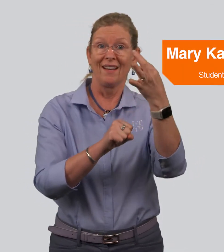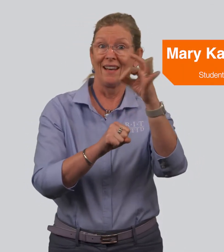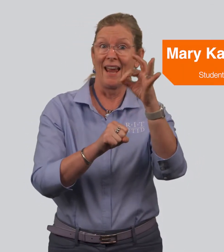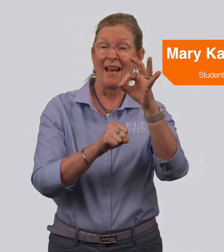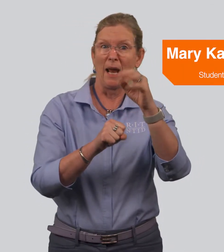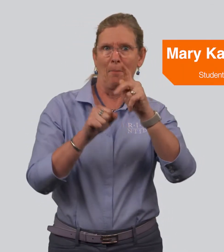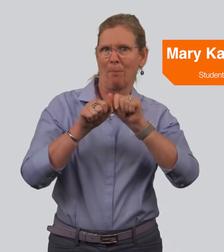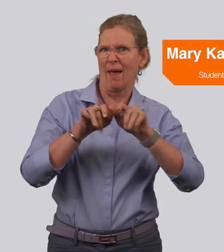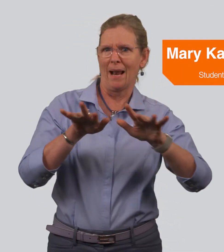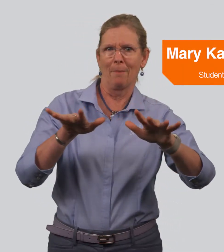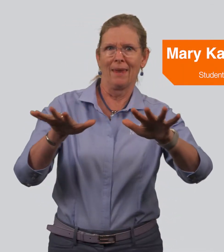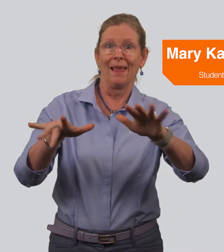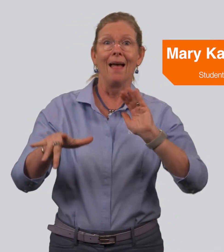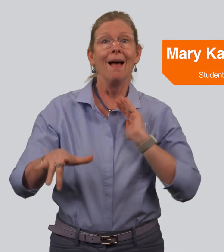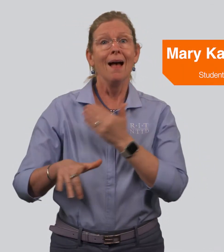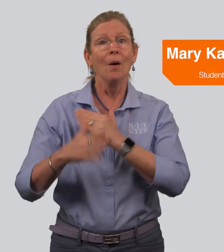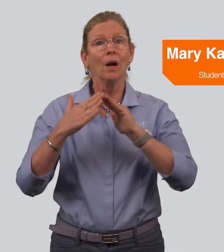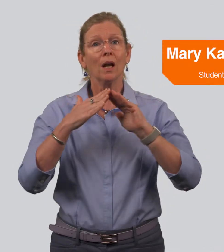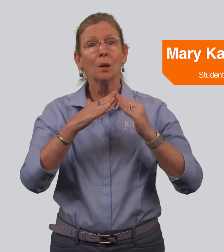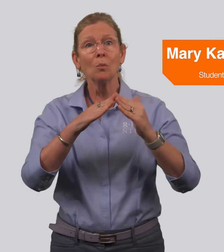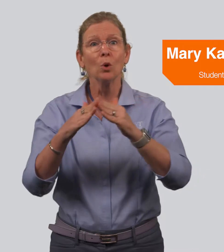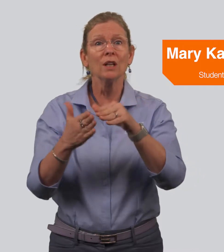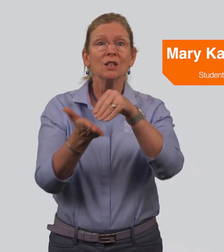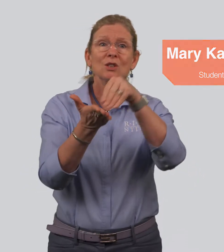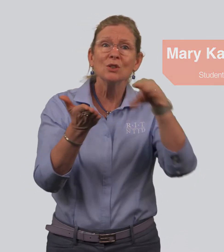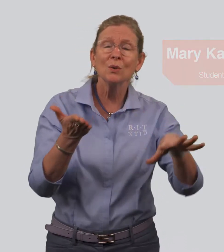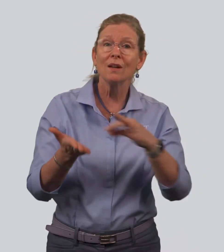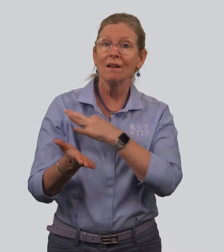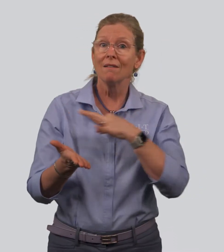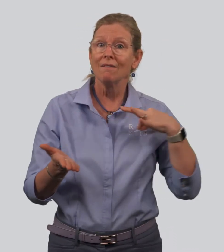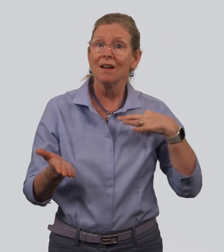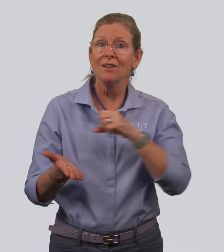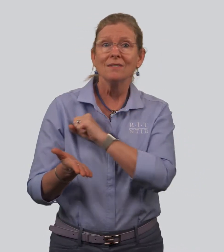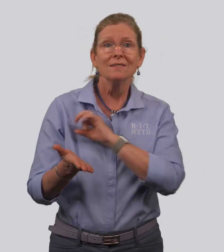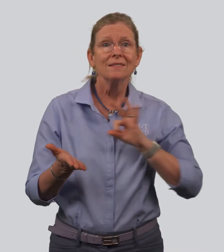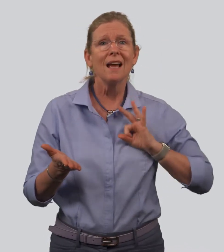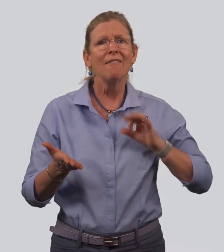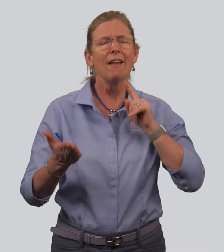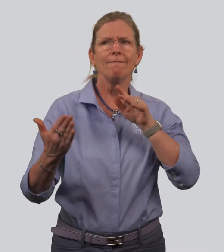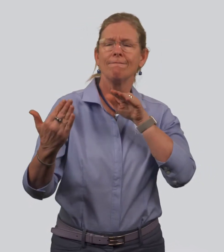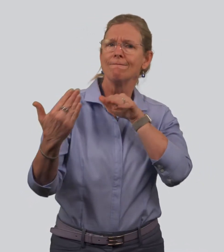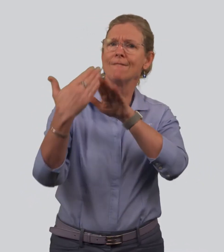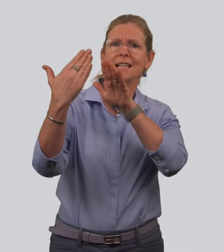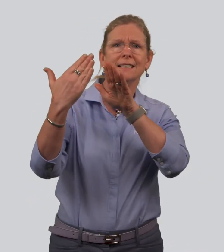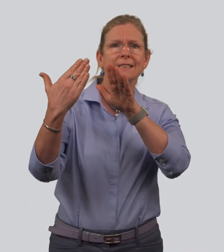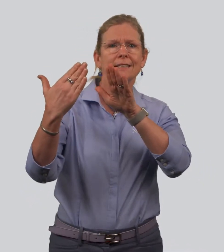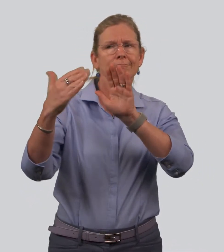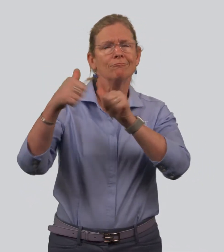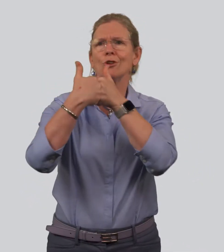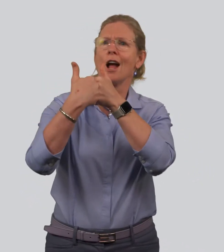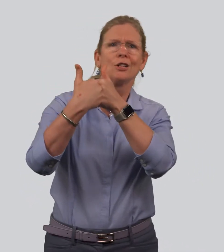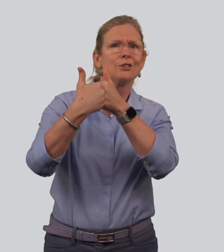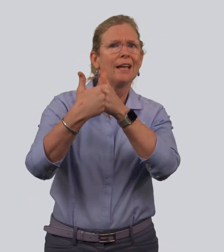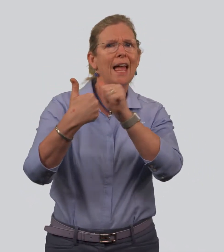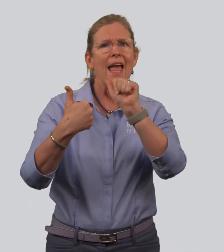From the start of this COVID-19 pandemic, our community — students, faculty, and staff —